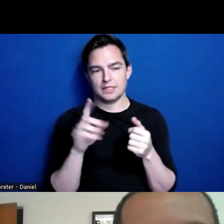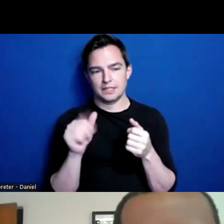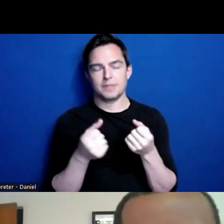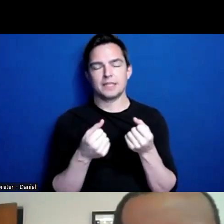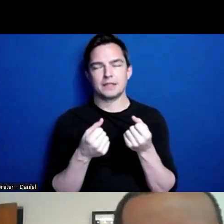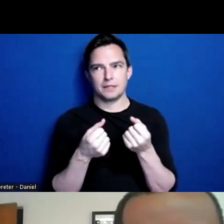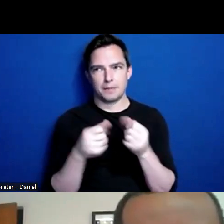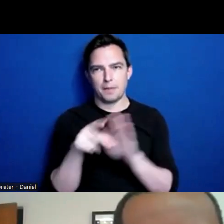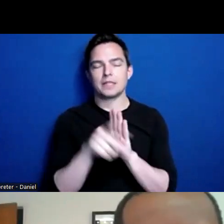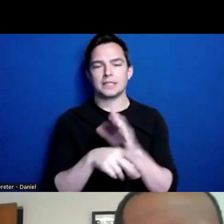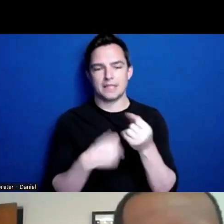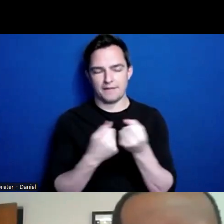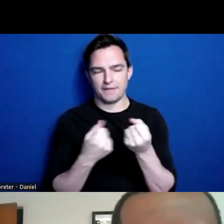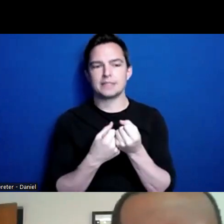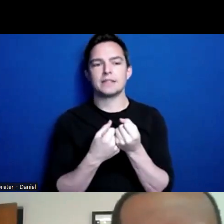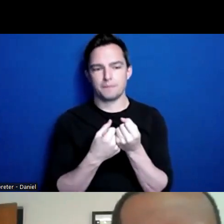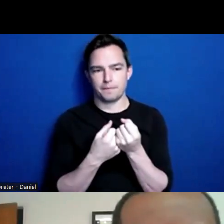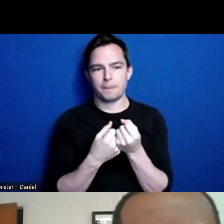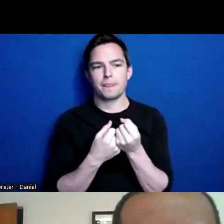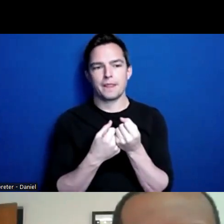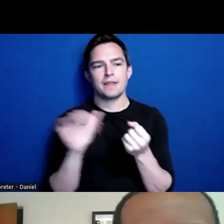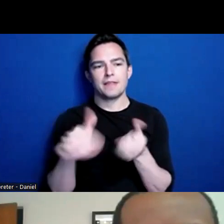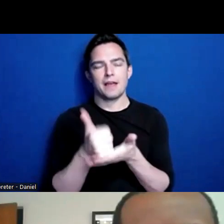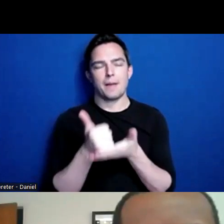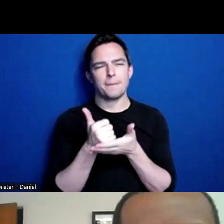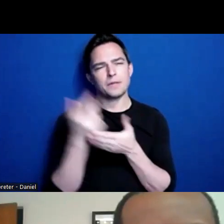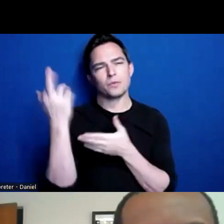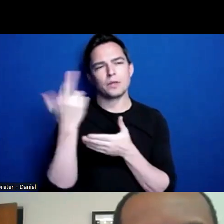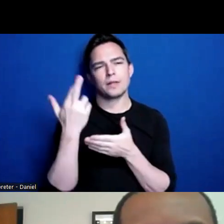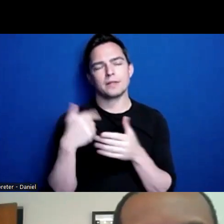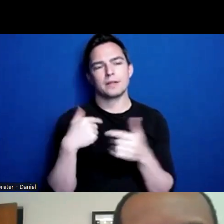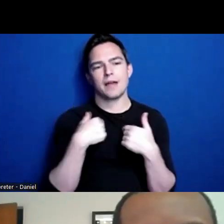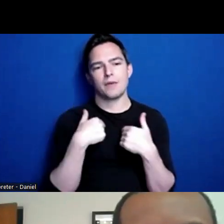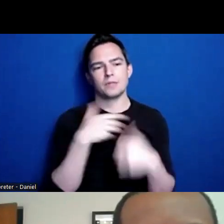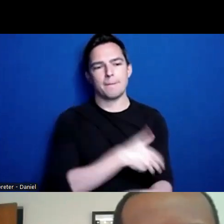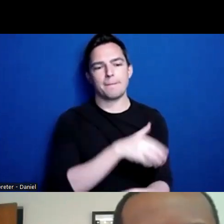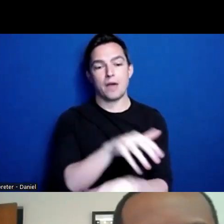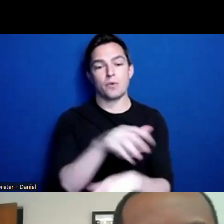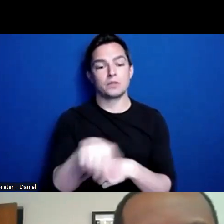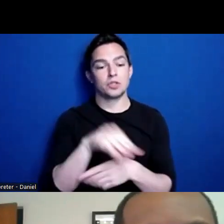policy and advocacy helped me to realize that I was empowering students to be able to speak for